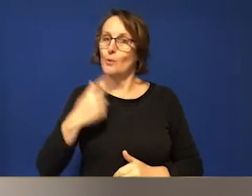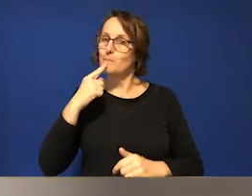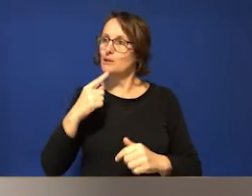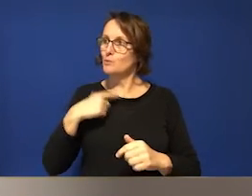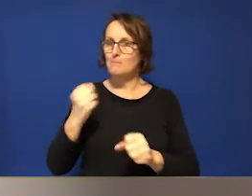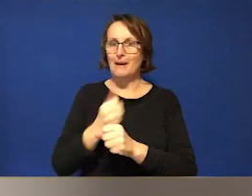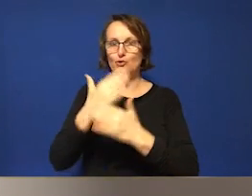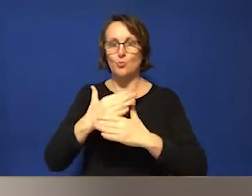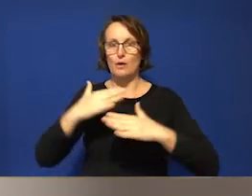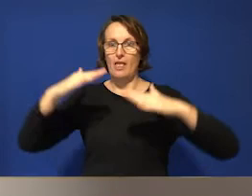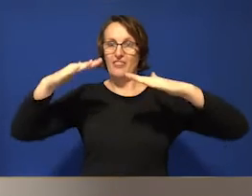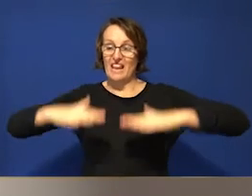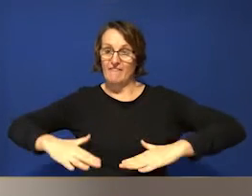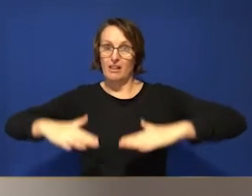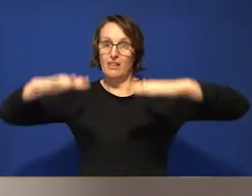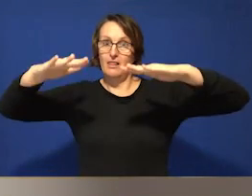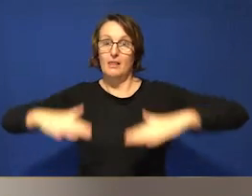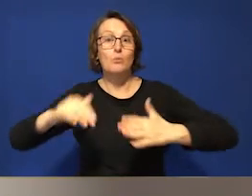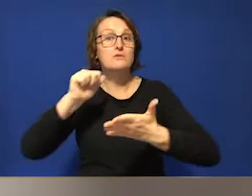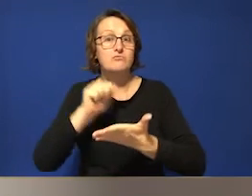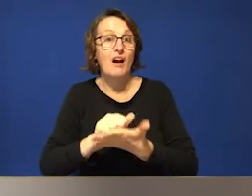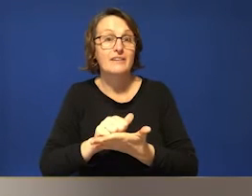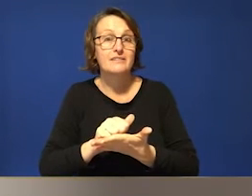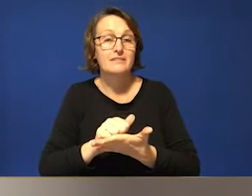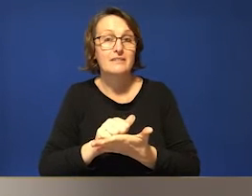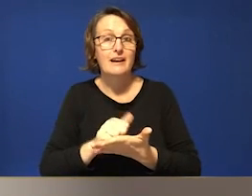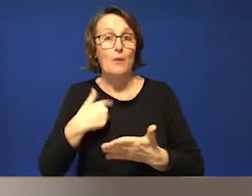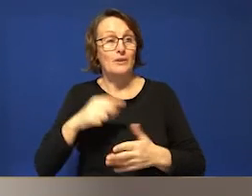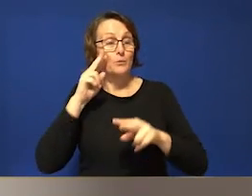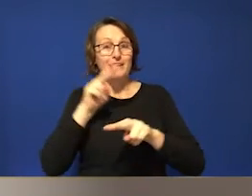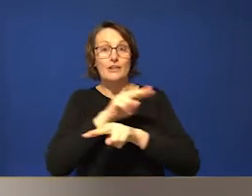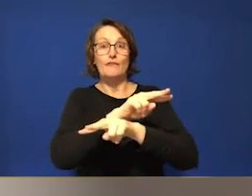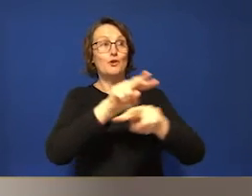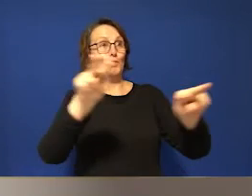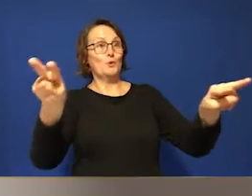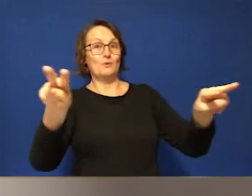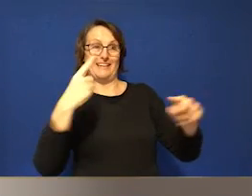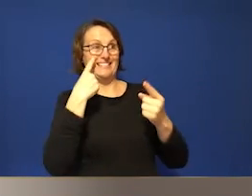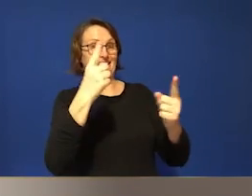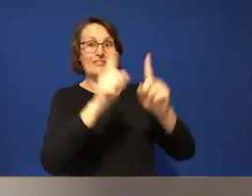by having to match the levels. And so in matching the levels and striking this idea of the view datum